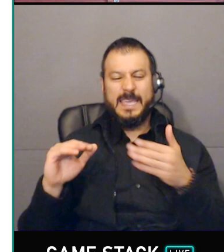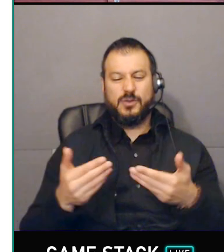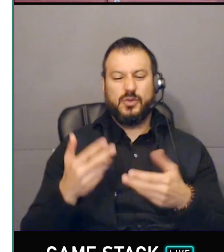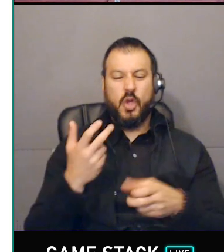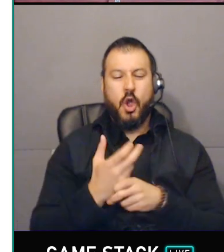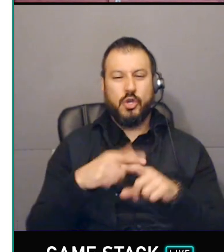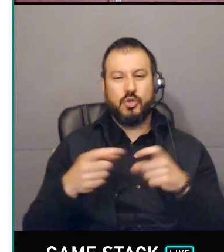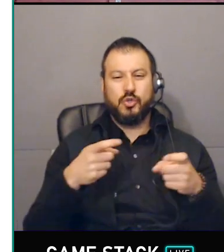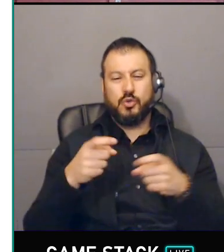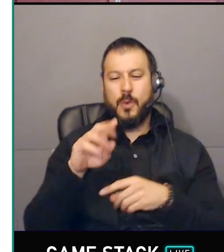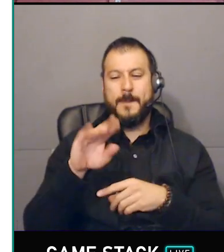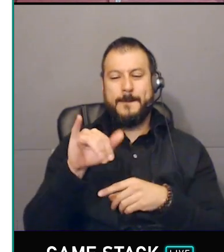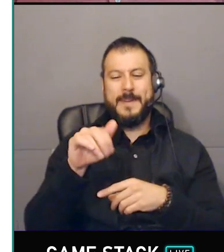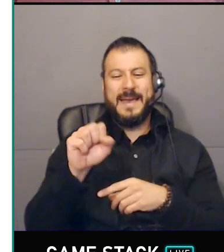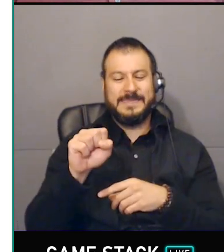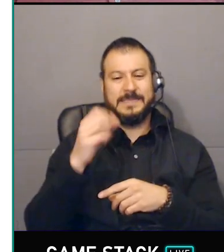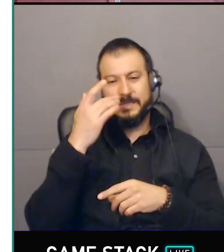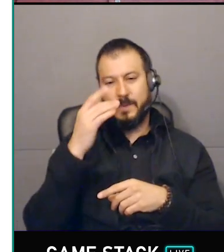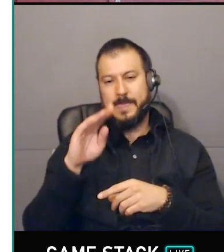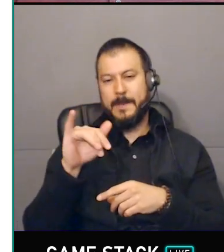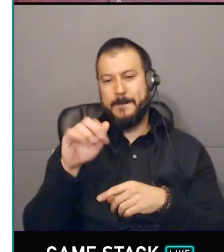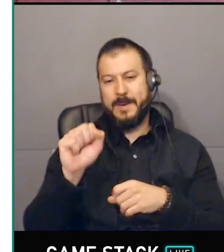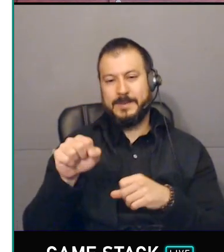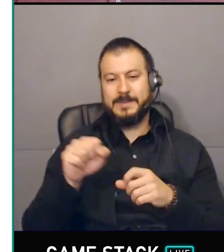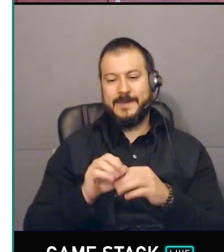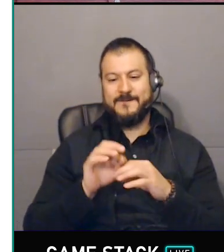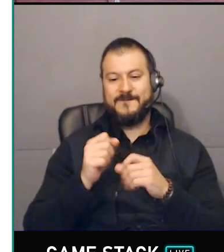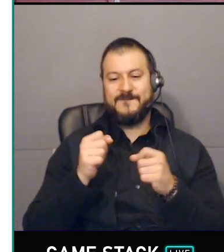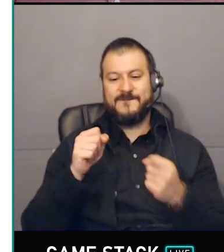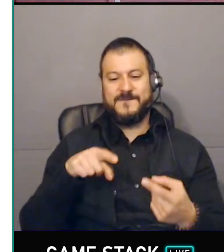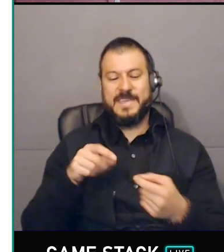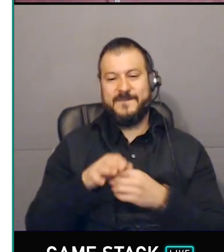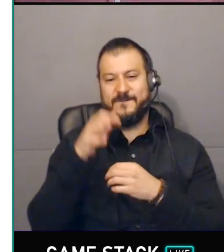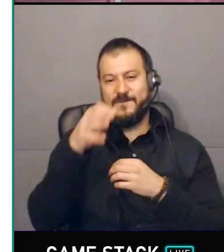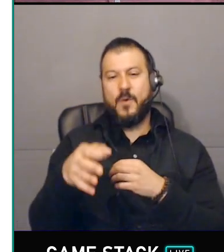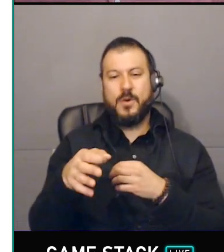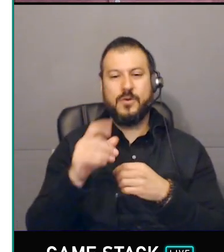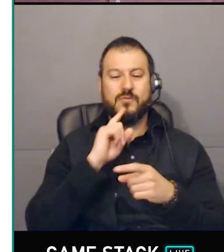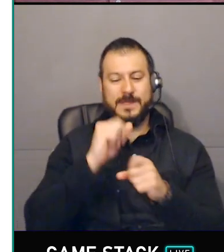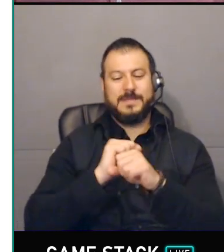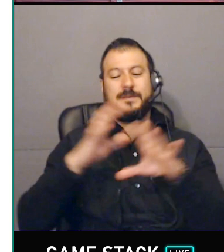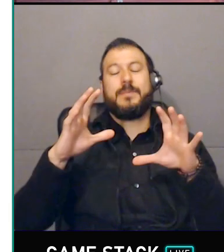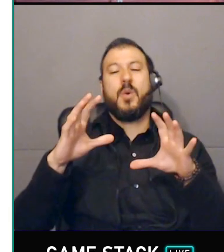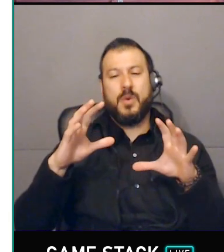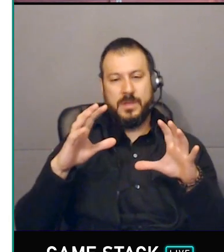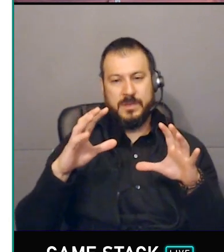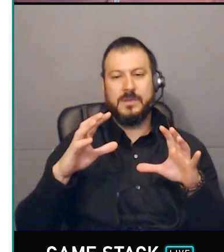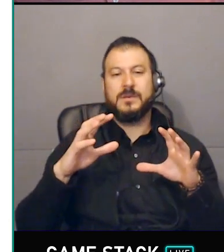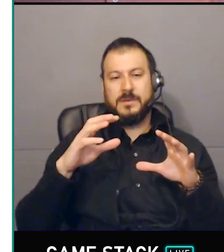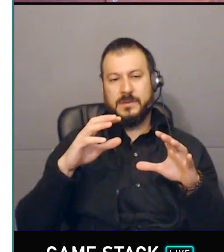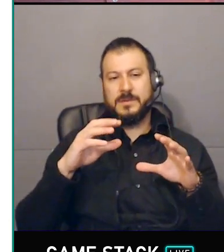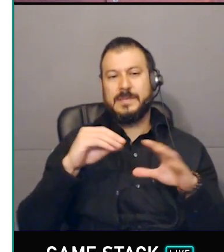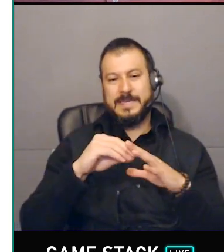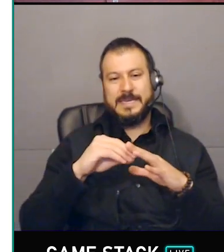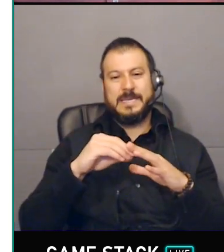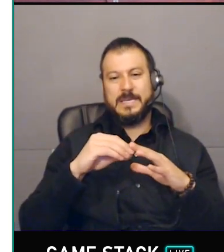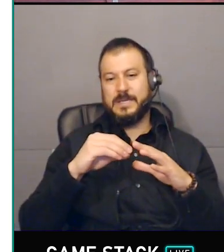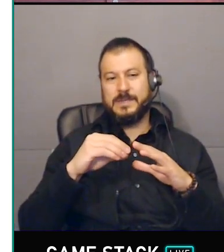and the reason for this is the bias can feed forward in a temporal way and really explode in corner